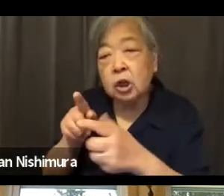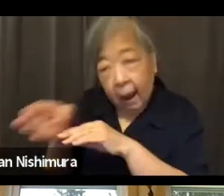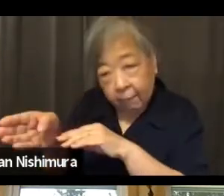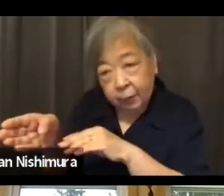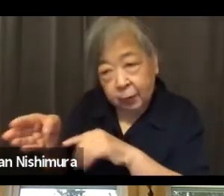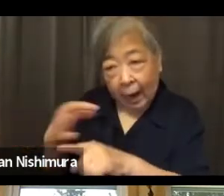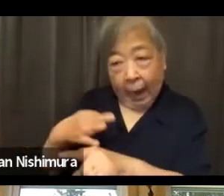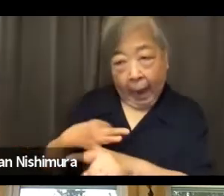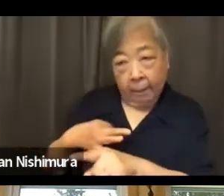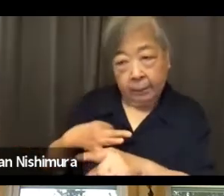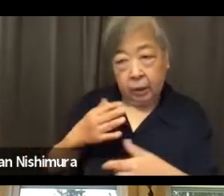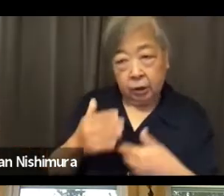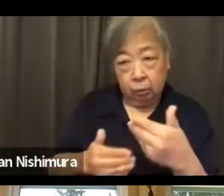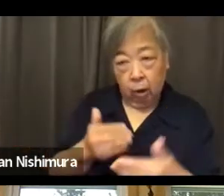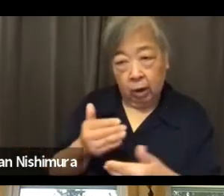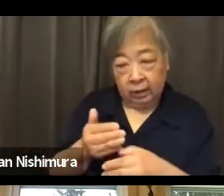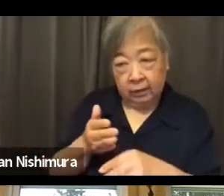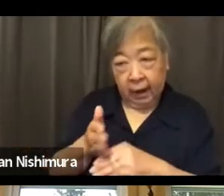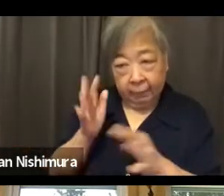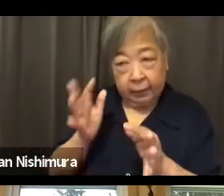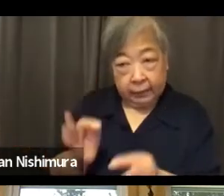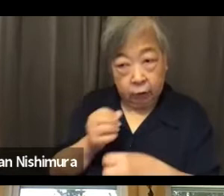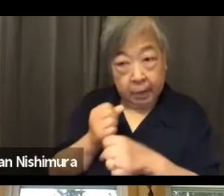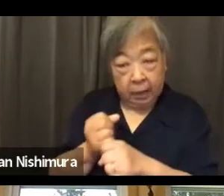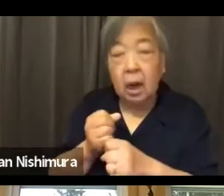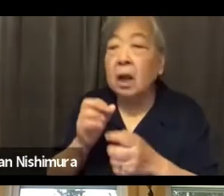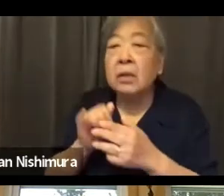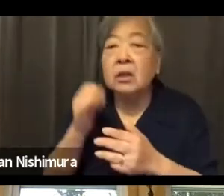stage. That's why I encourage three choices.